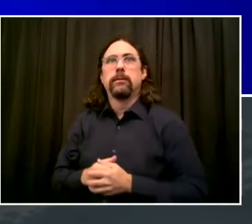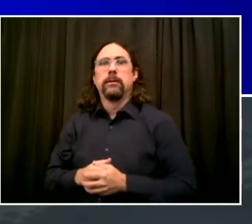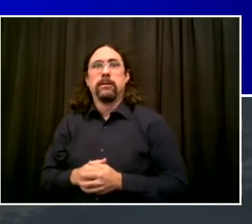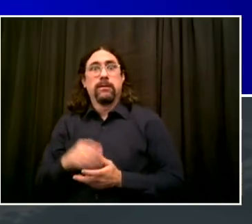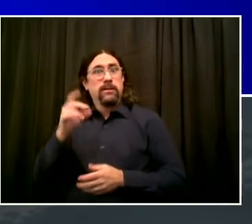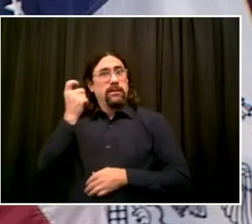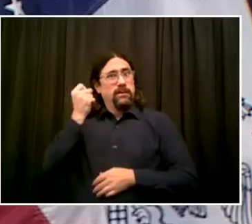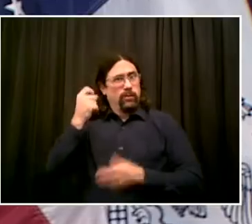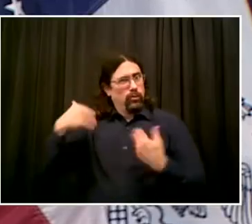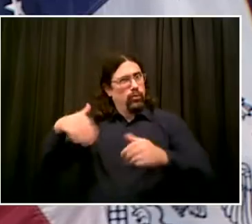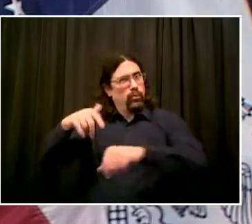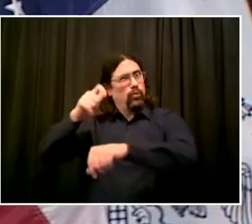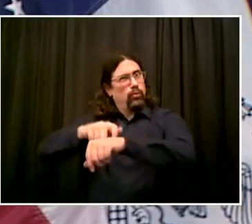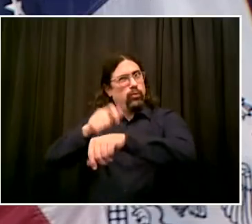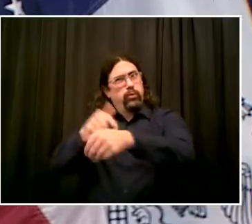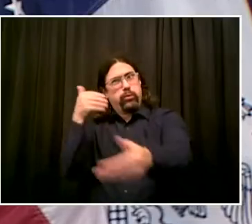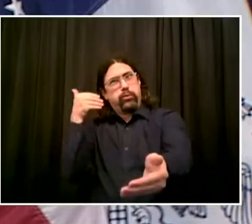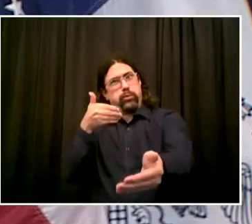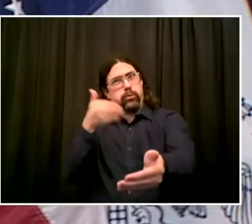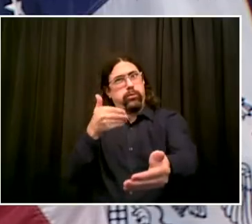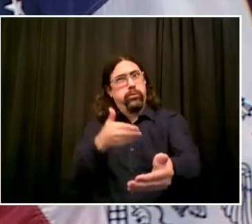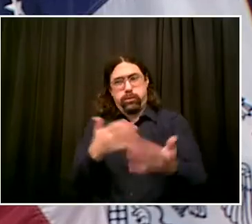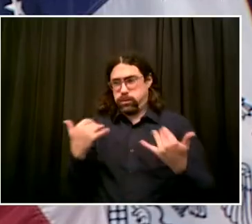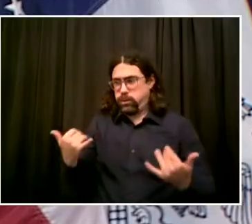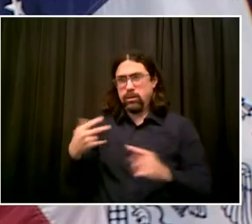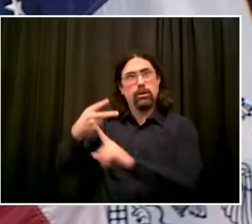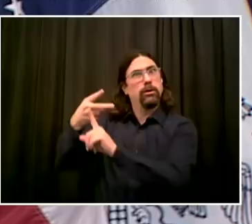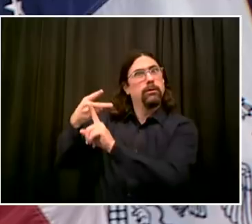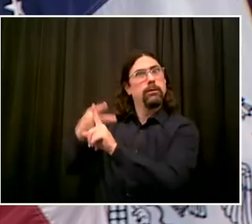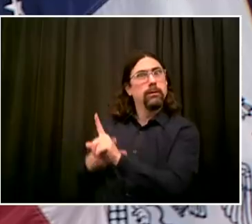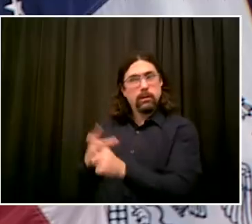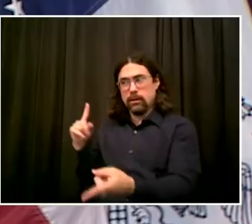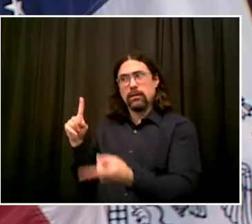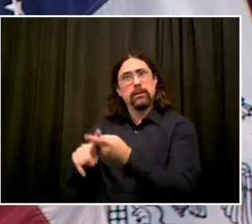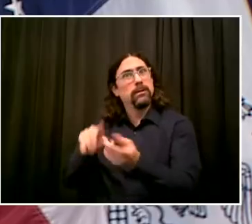UNTIL SCHOOL BEGINS. WE HAVE A LOT TO DO, NOTHING LIKE THIS WILL EVER [INDISCERNIBLE]. WE WILL FIND A